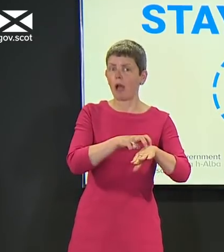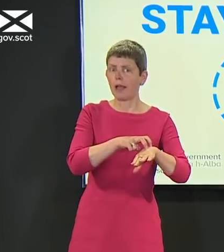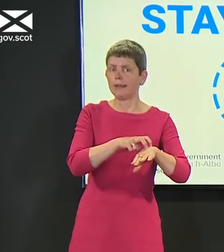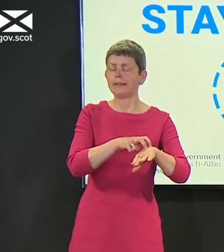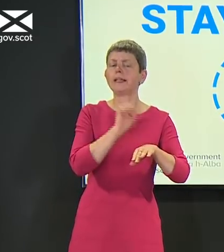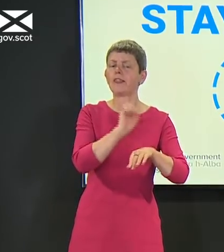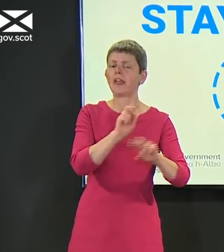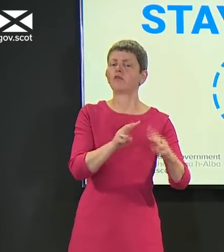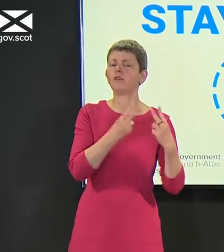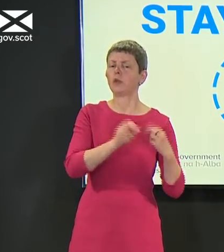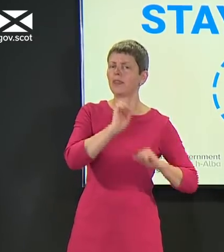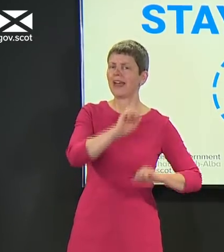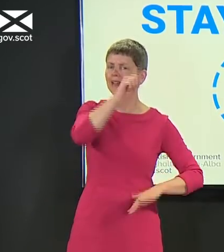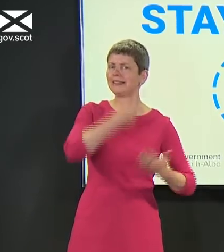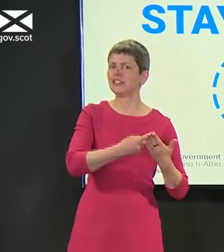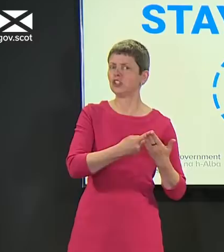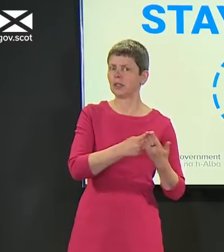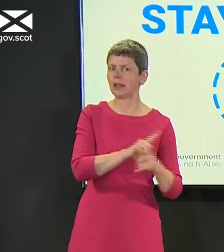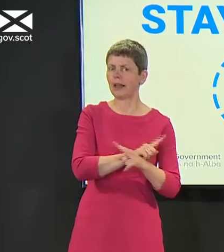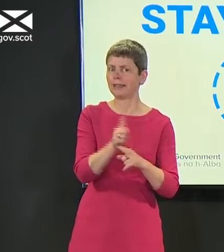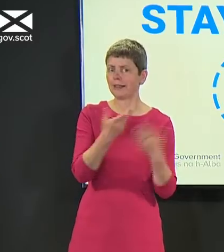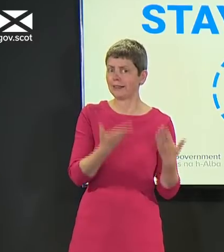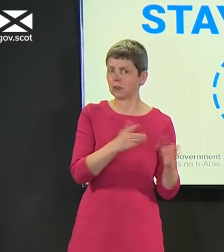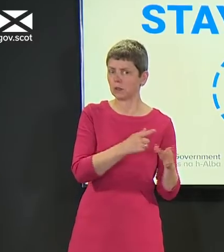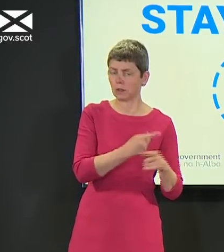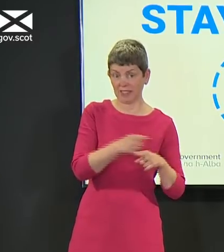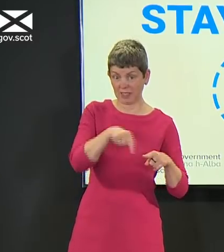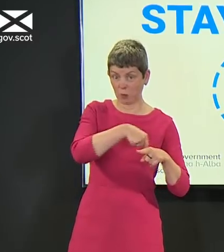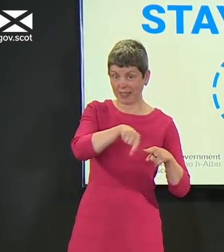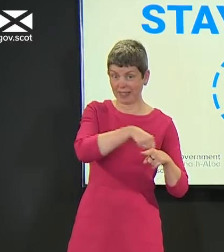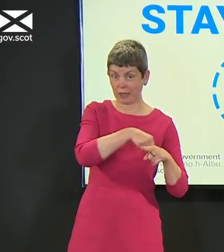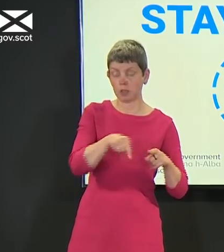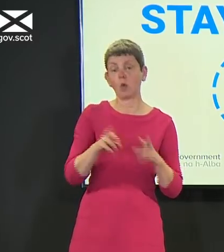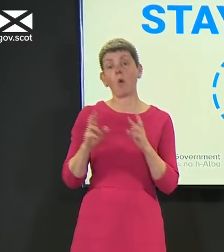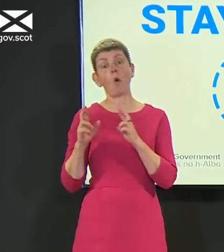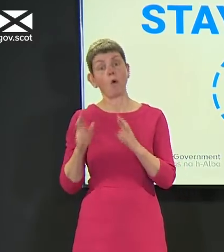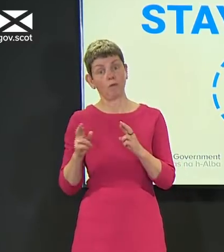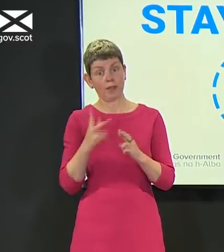the 26th of April and we hope that that can be freed up too and travel restrictions to